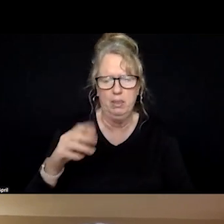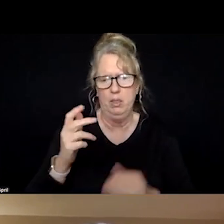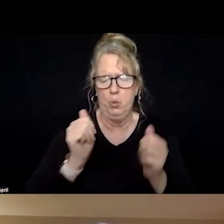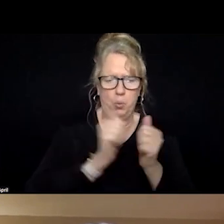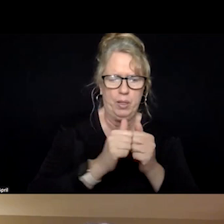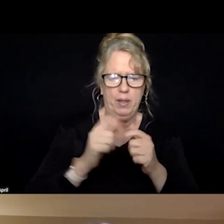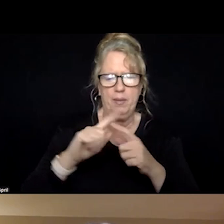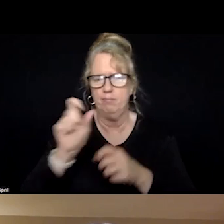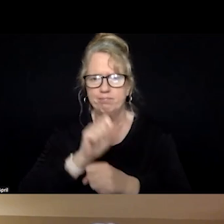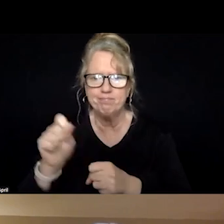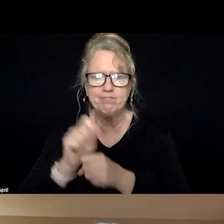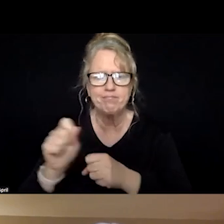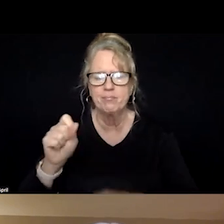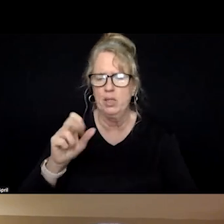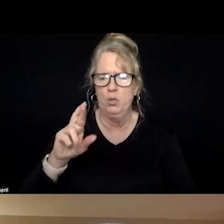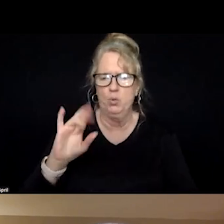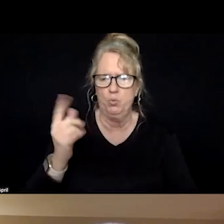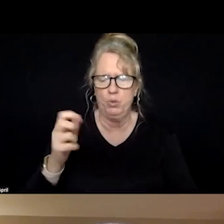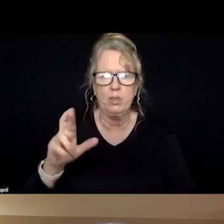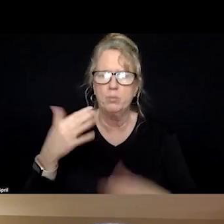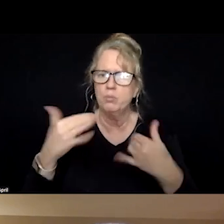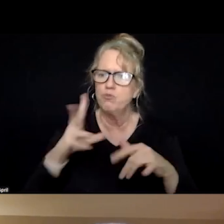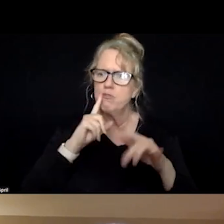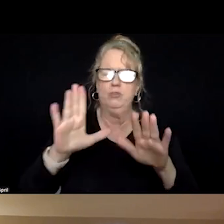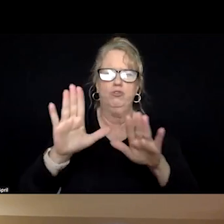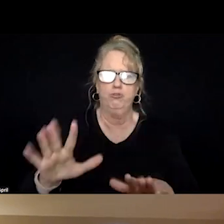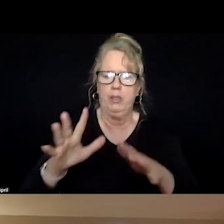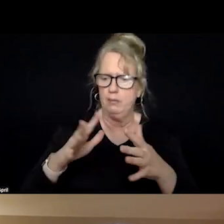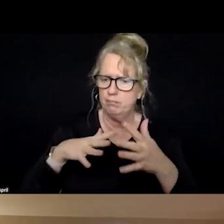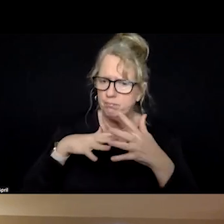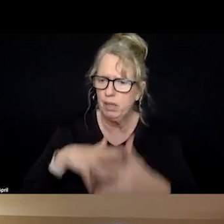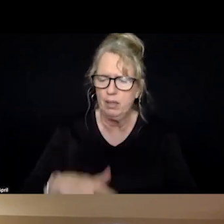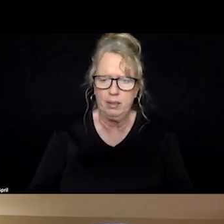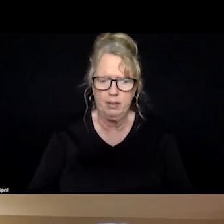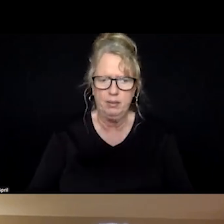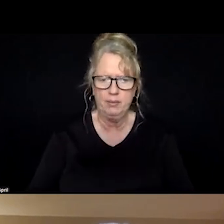THE MEASUREMENT IS A GREAT STUDY AND I THINK IT IS GOING TO